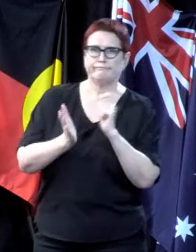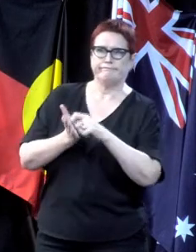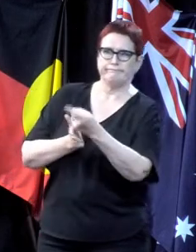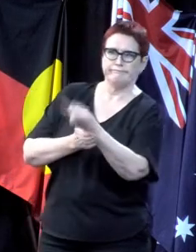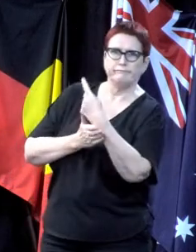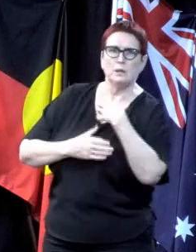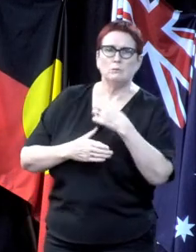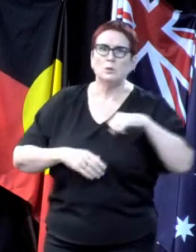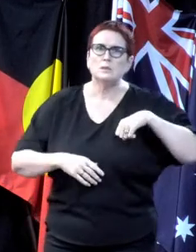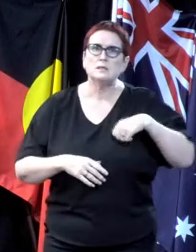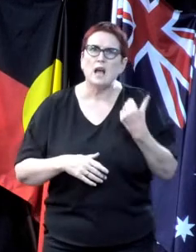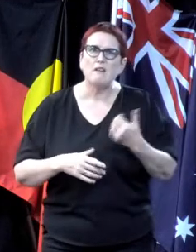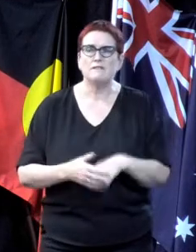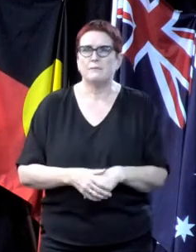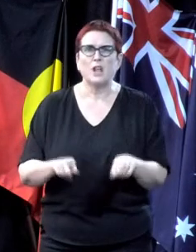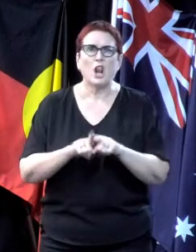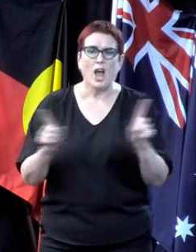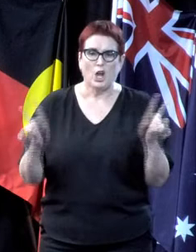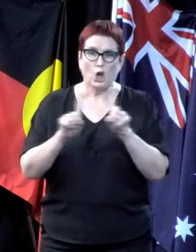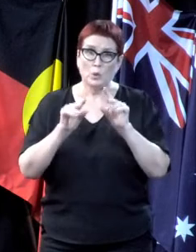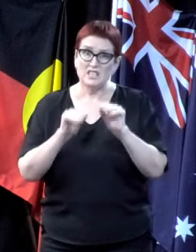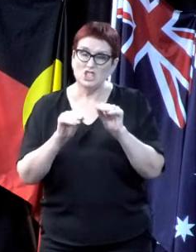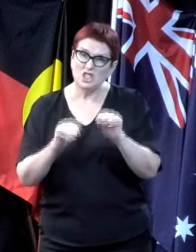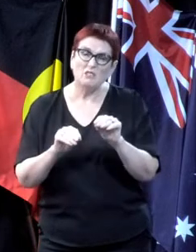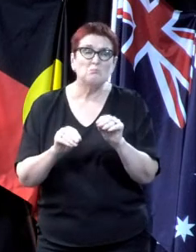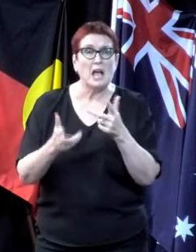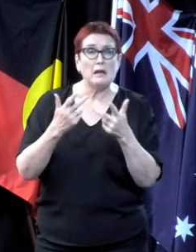co-teaching and other initiatives that are happening throughout schools.